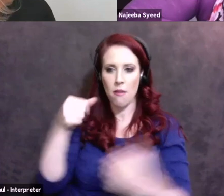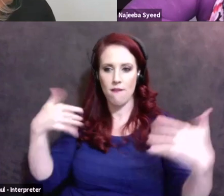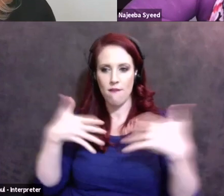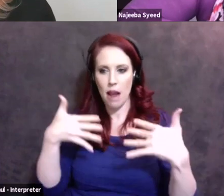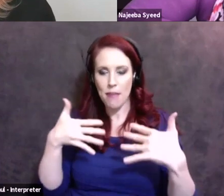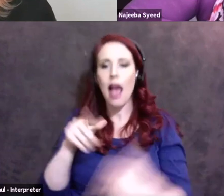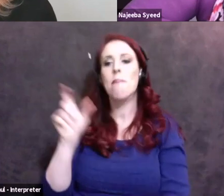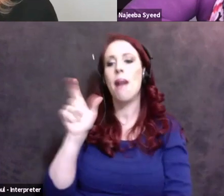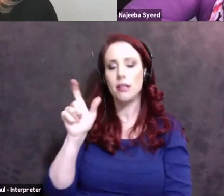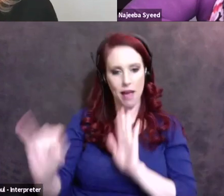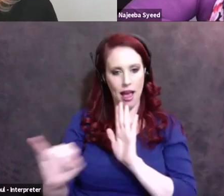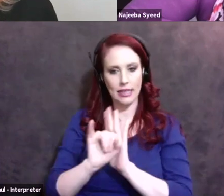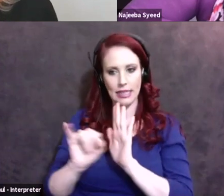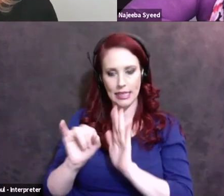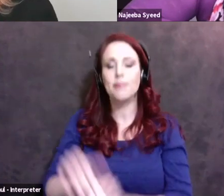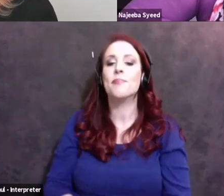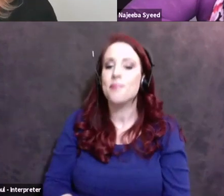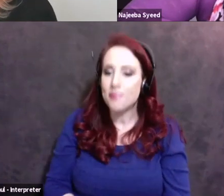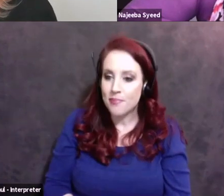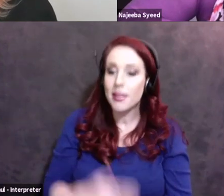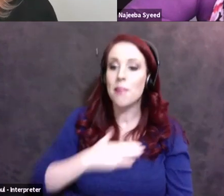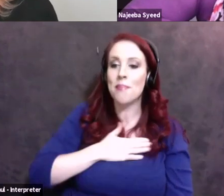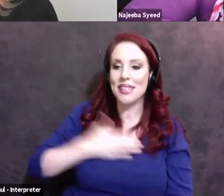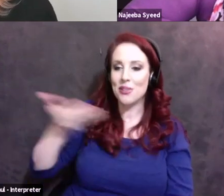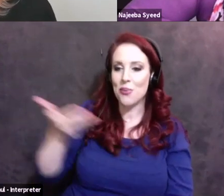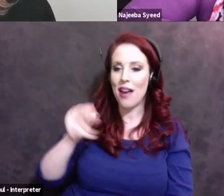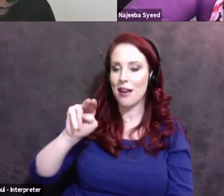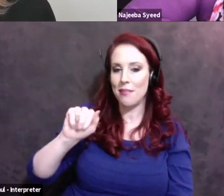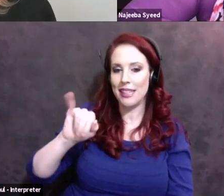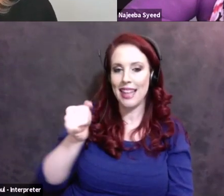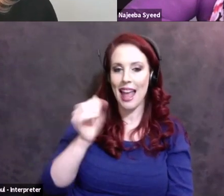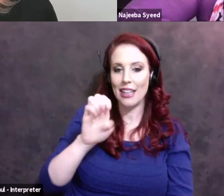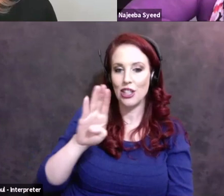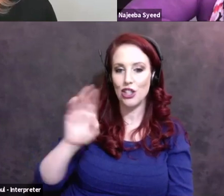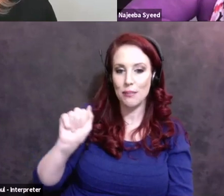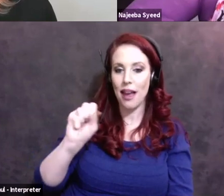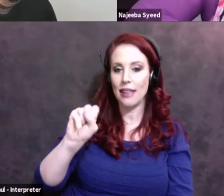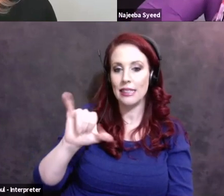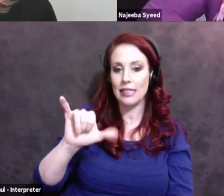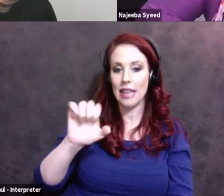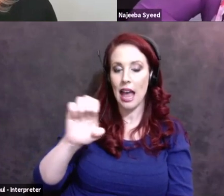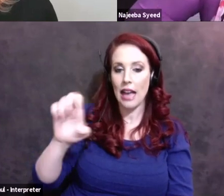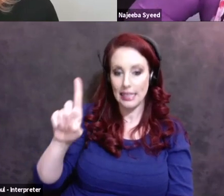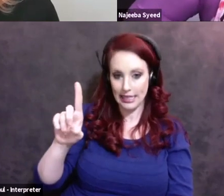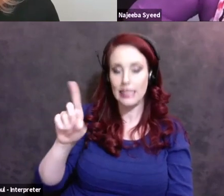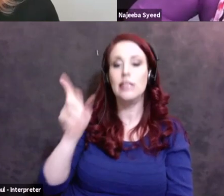Please welcome, Najeeba Syeed, Associate Professor at Claremont School of Theology